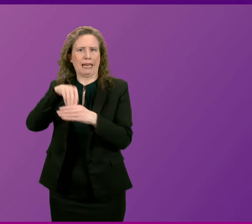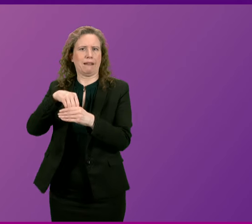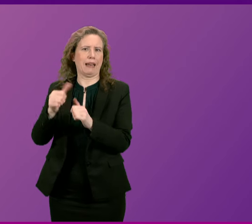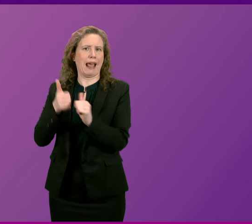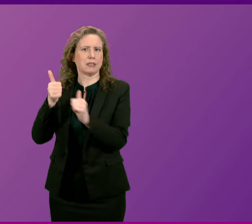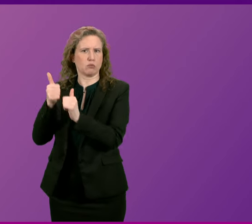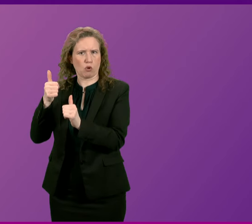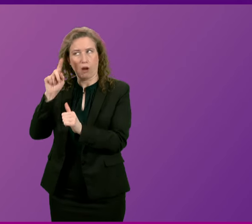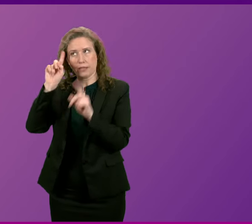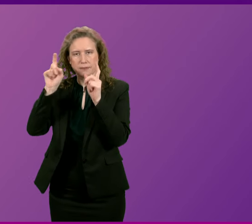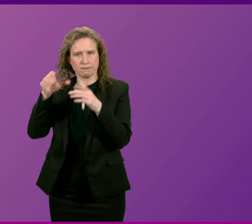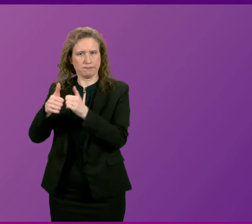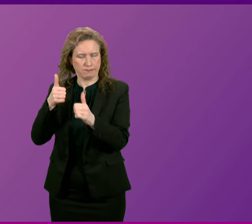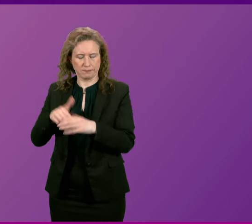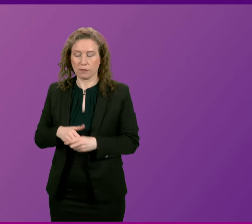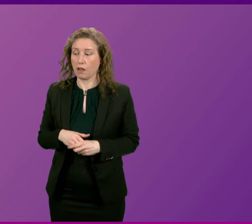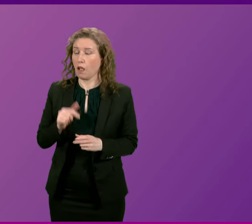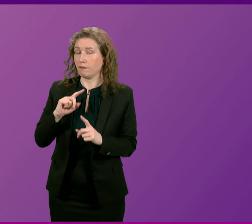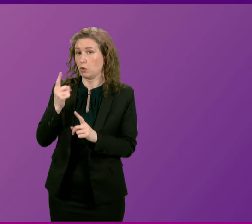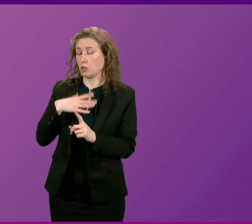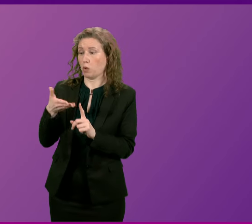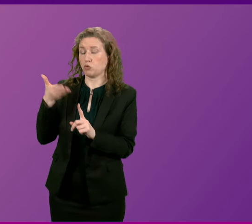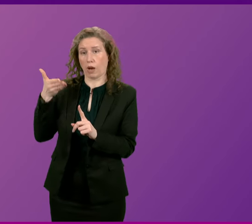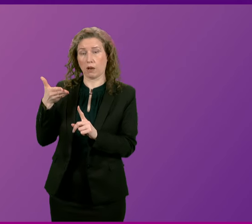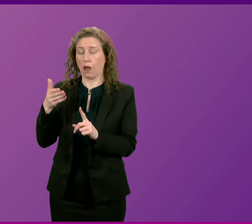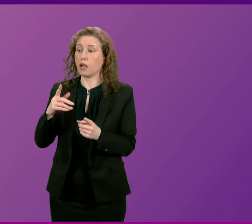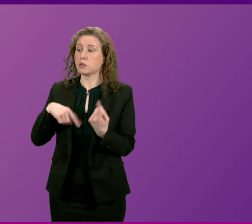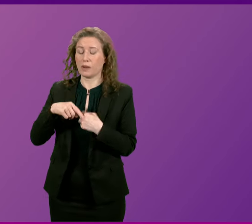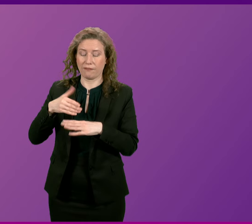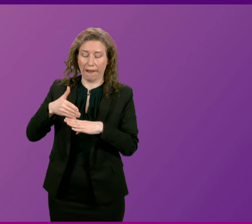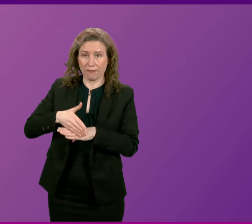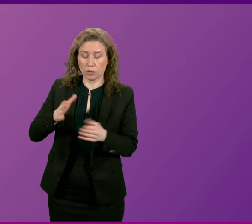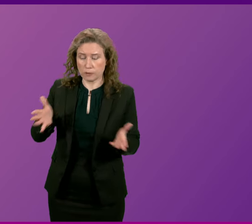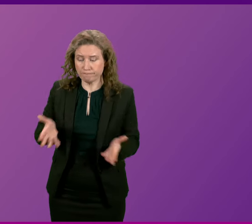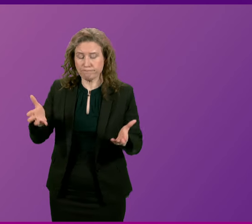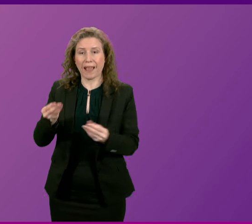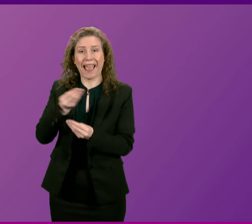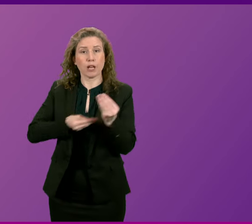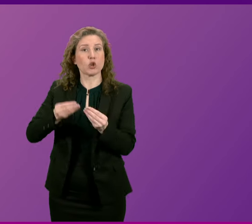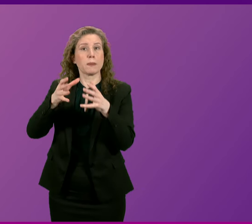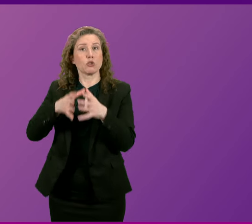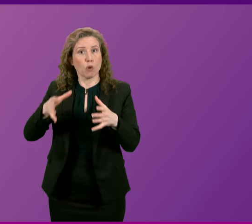I acknowledge and recognise that our efforts to boost economic growth in Scotland would be